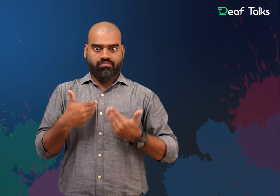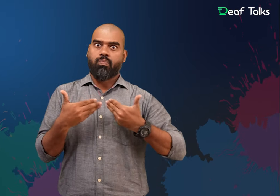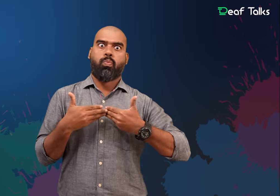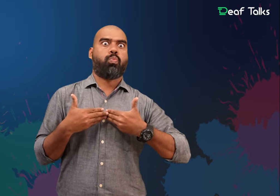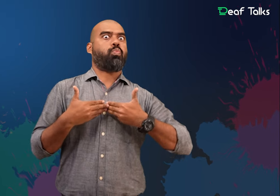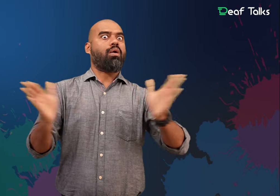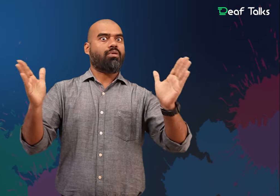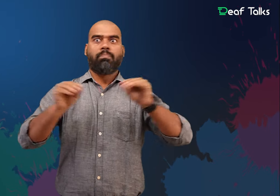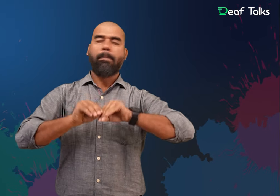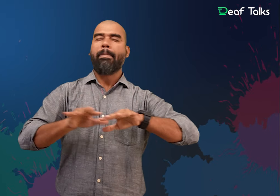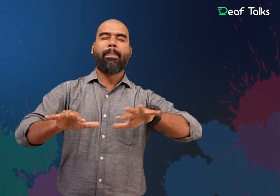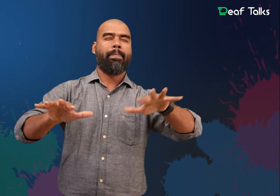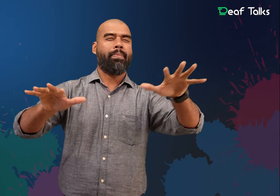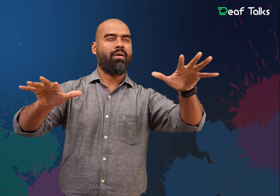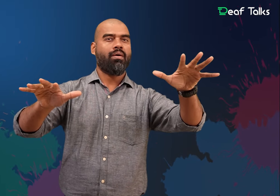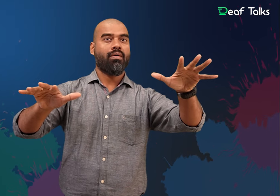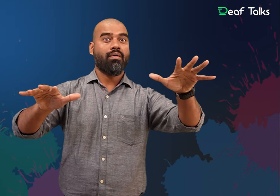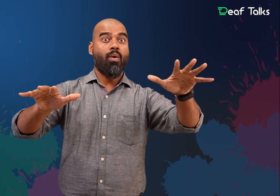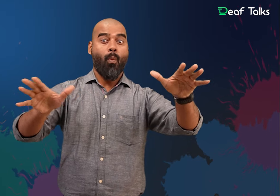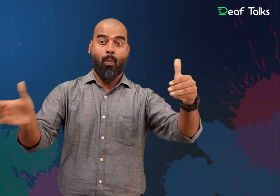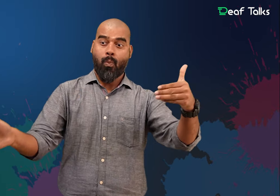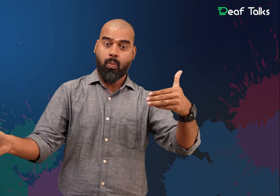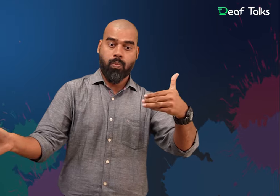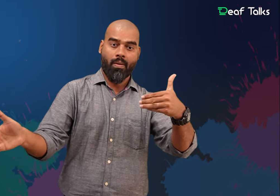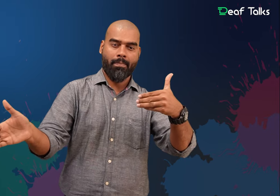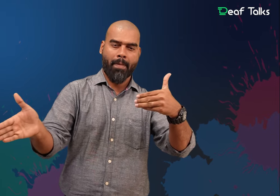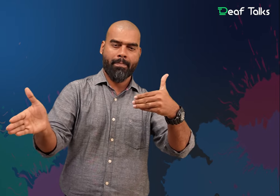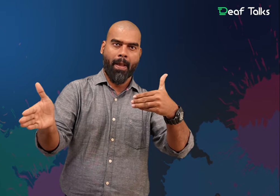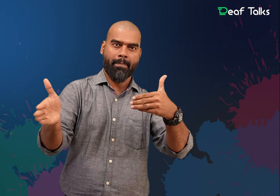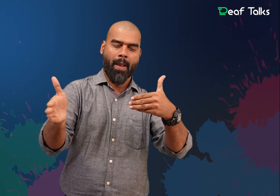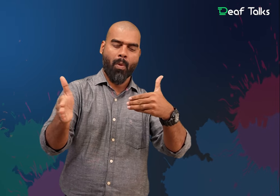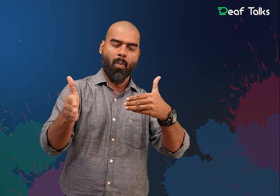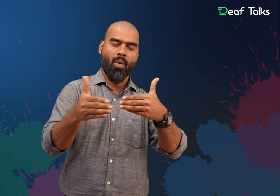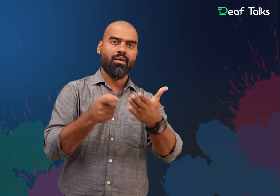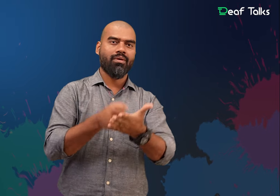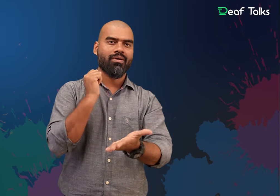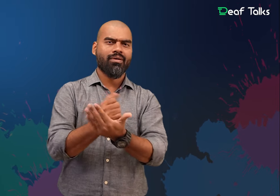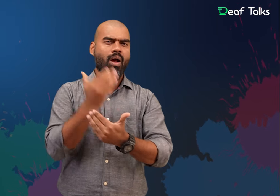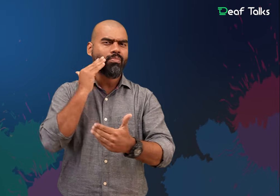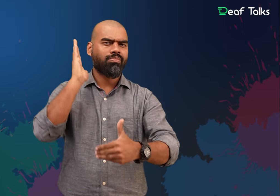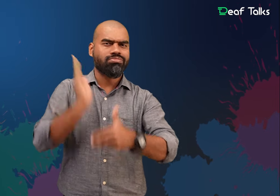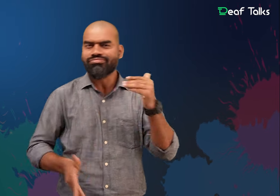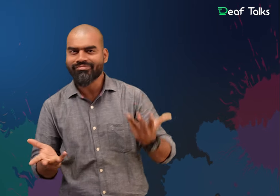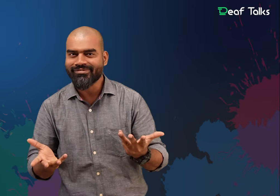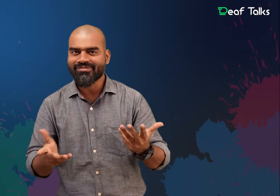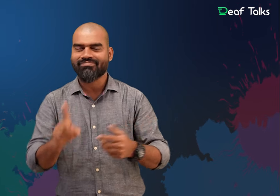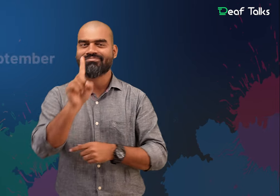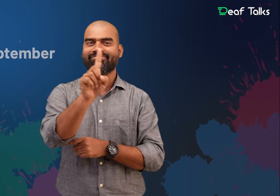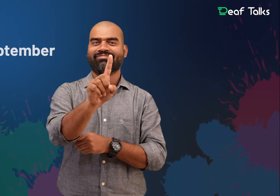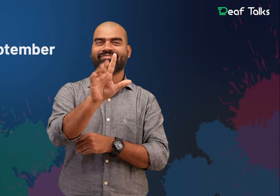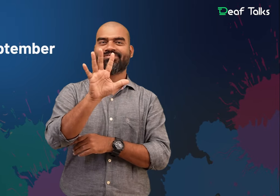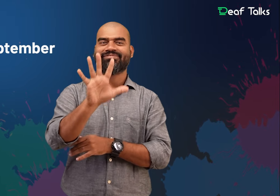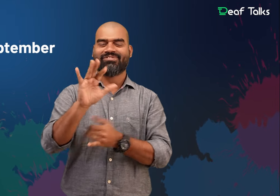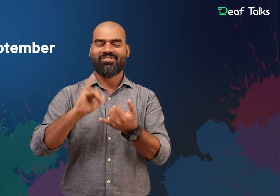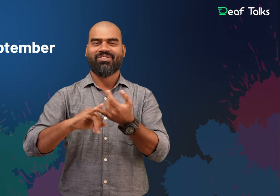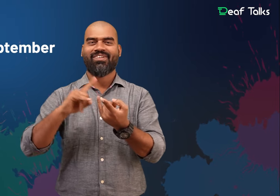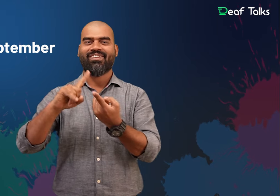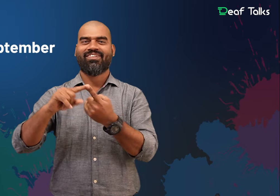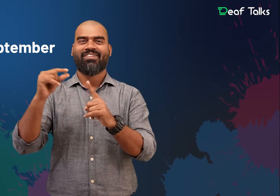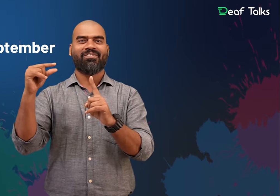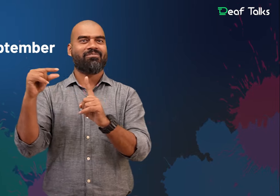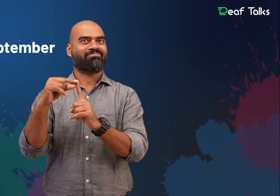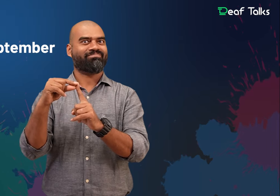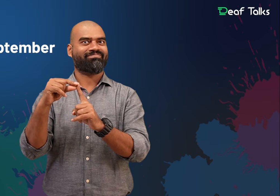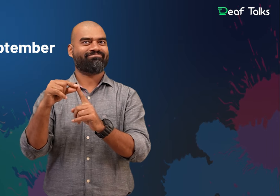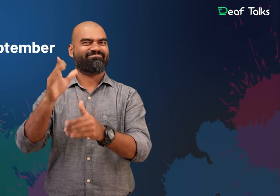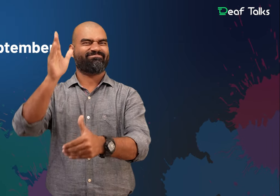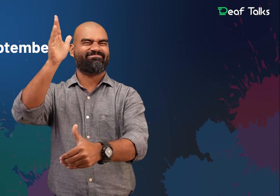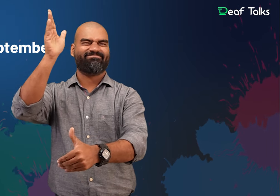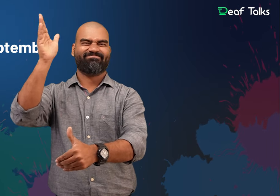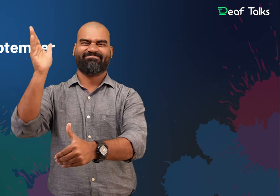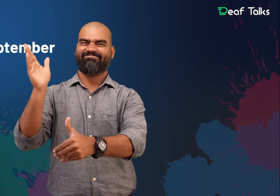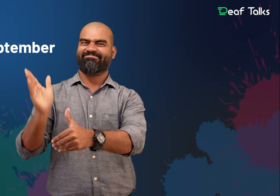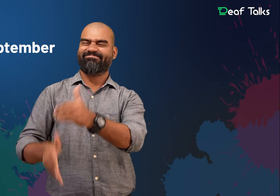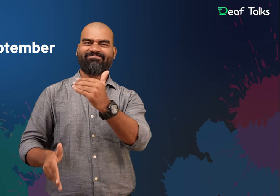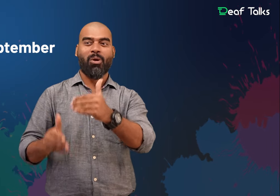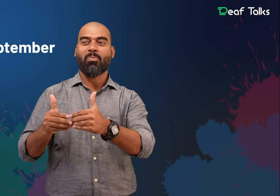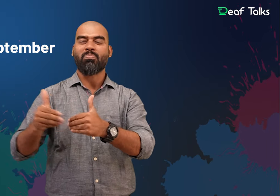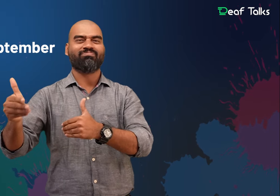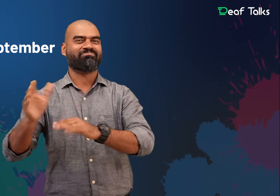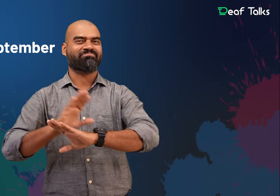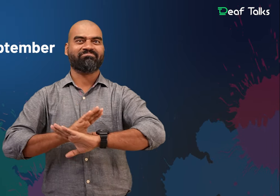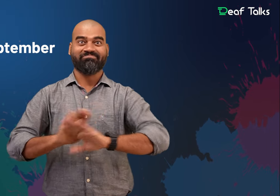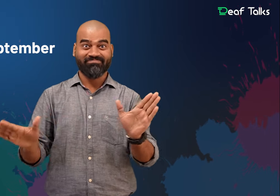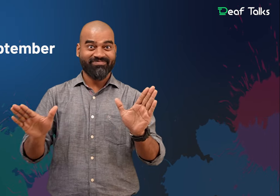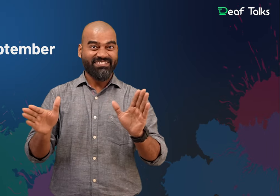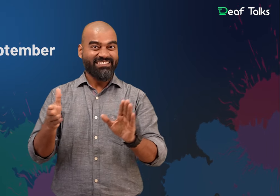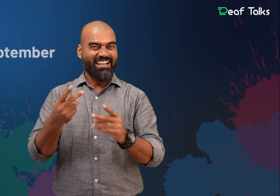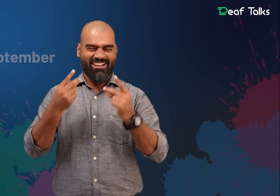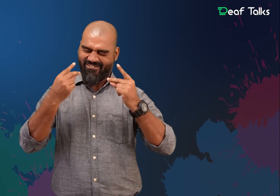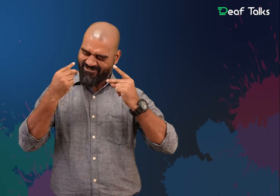Registration via Google Form will close at 9:00 PM on Sunday, September 15th.